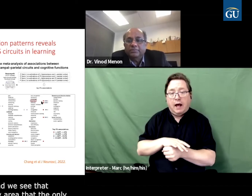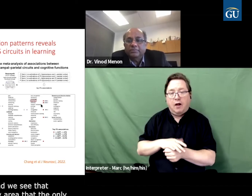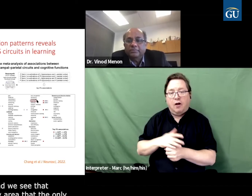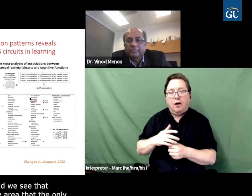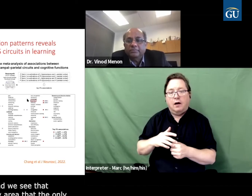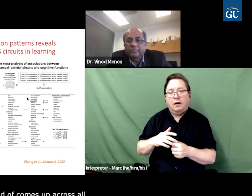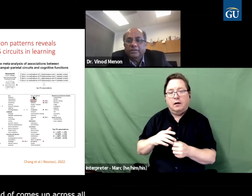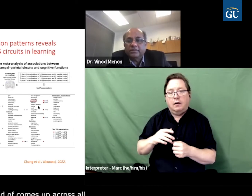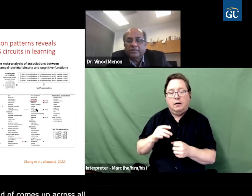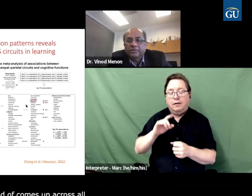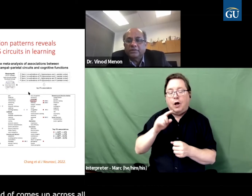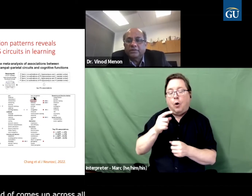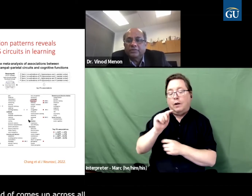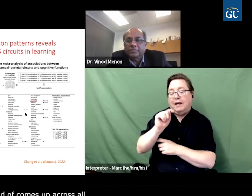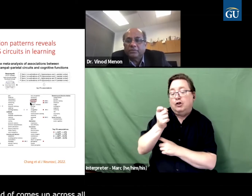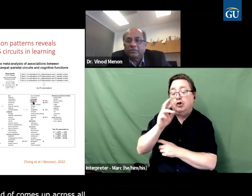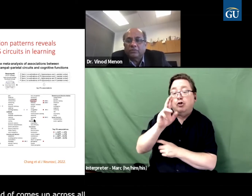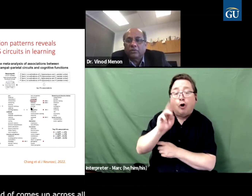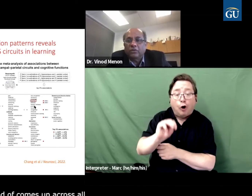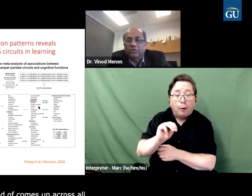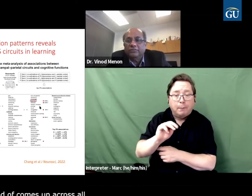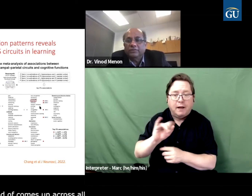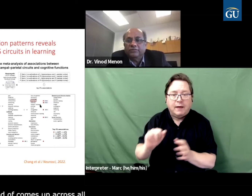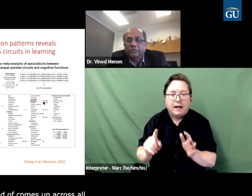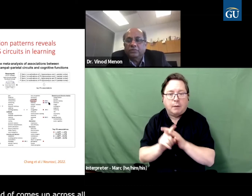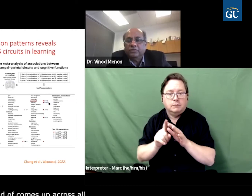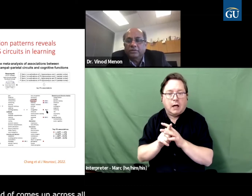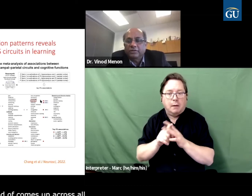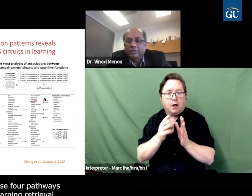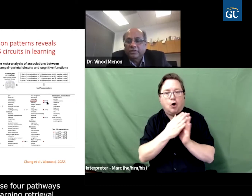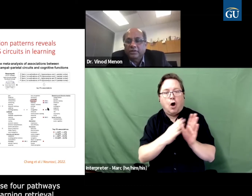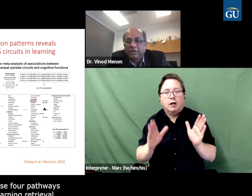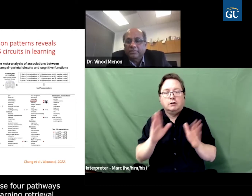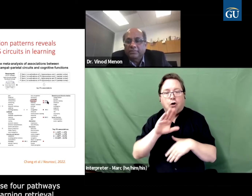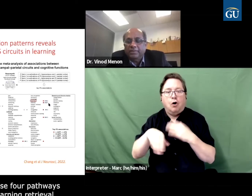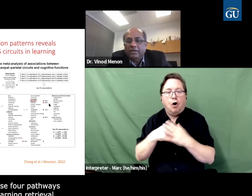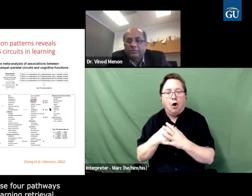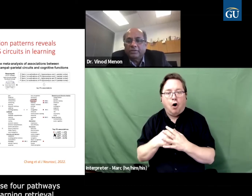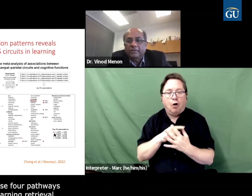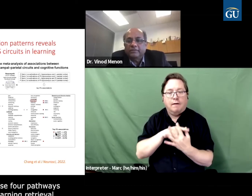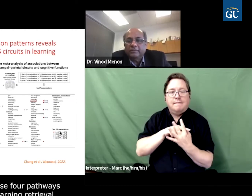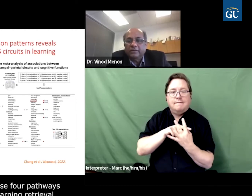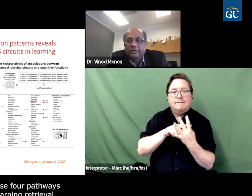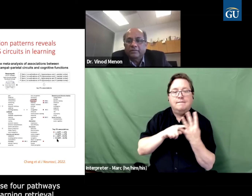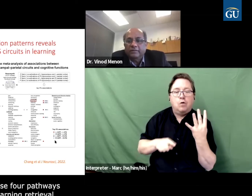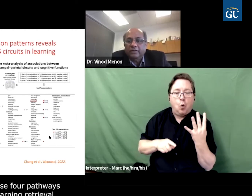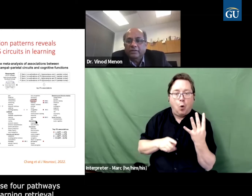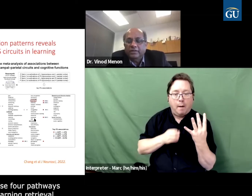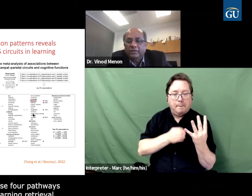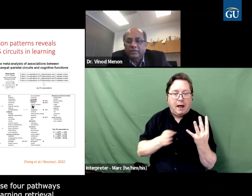the only term that kind of comes up across all of these four